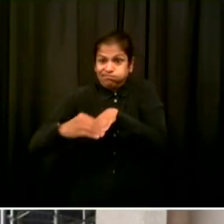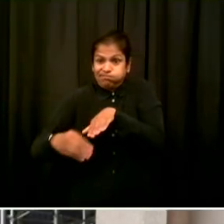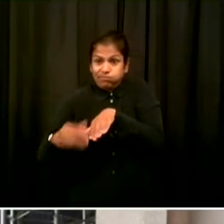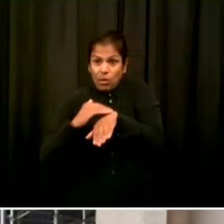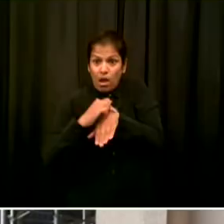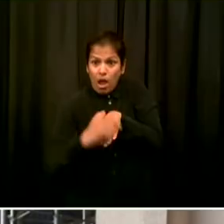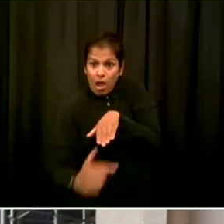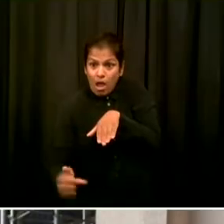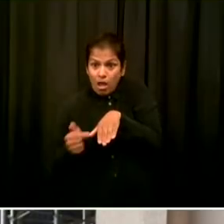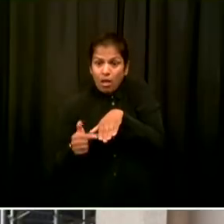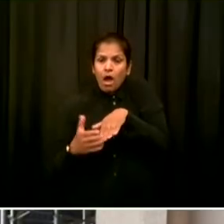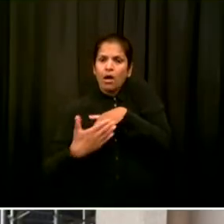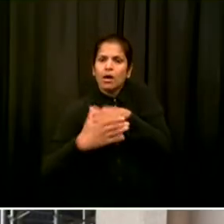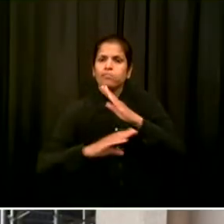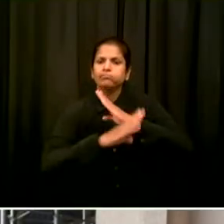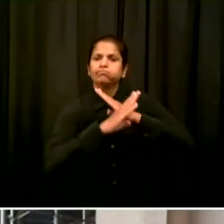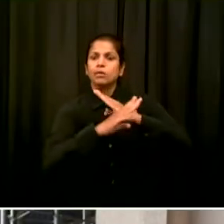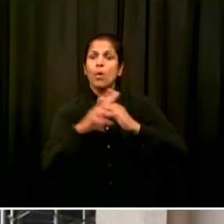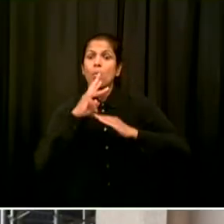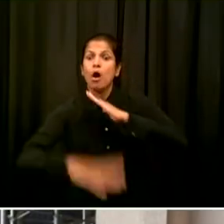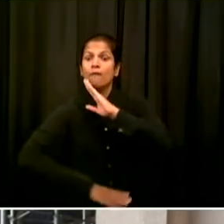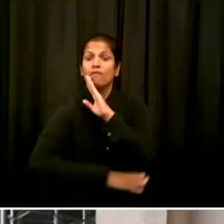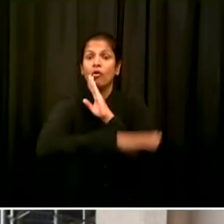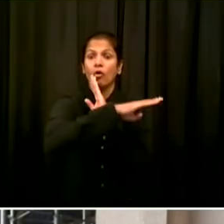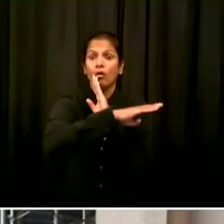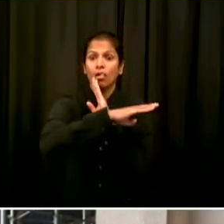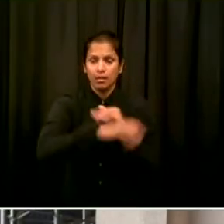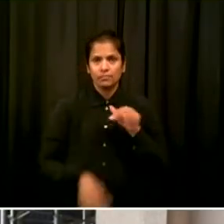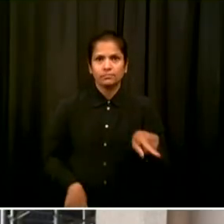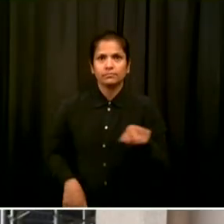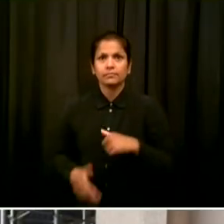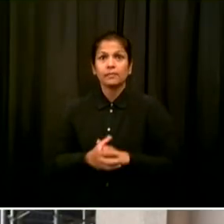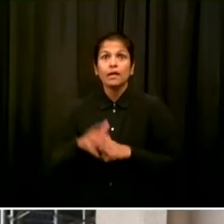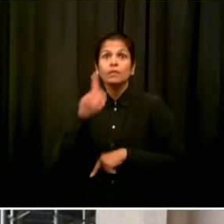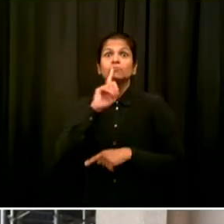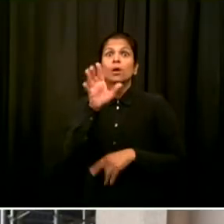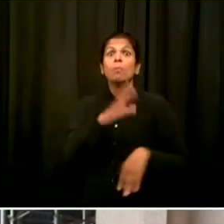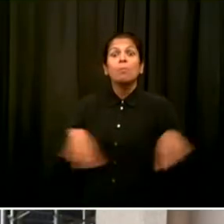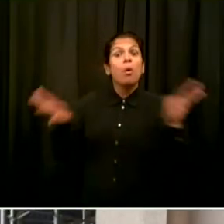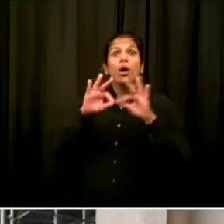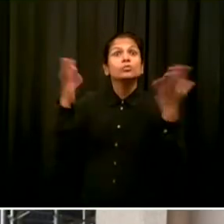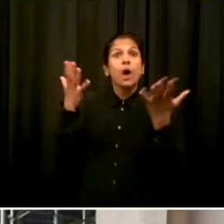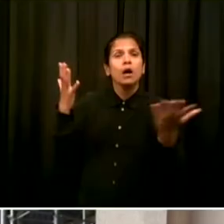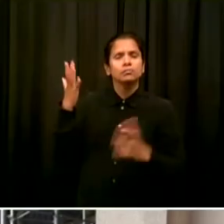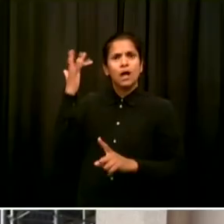PORT LOOKING AT THE INTERIM FLOOD PROTECTIONS PUT IN PLACE. THIS IS